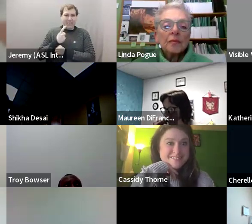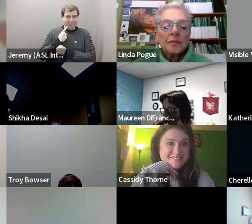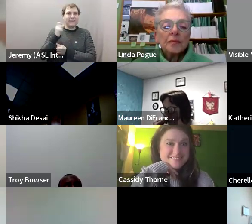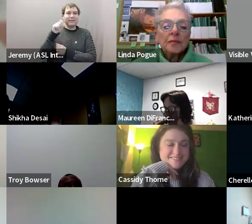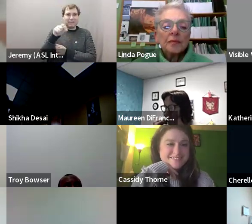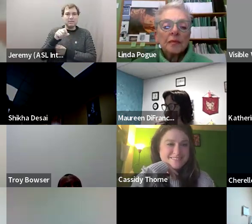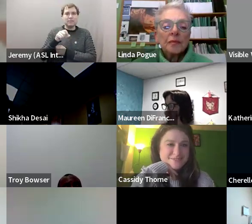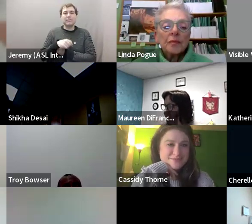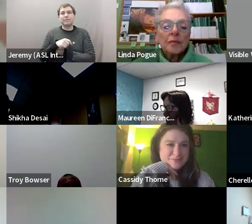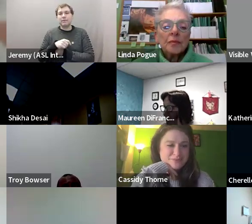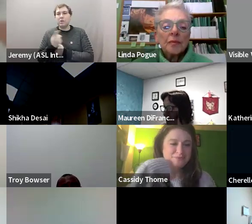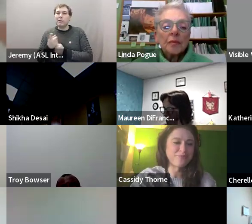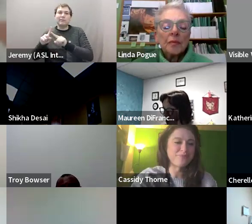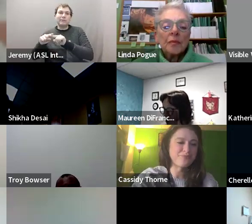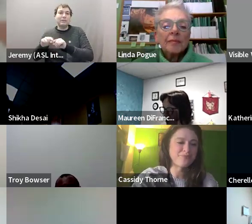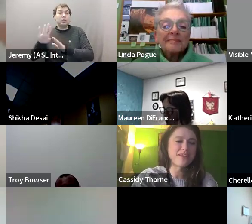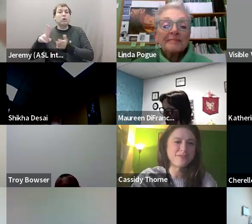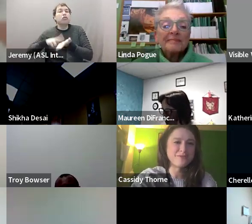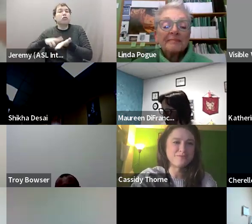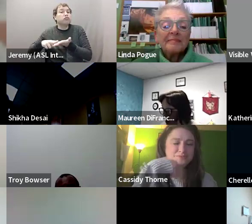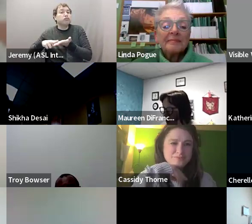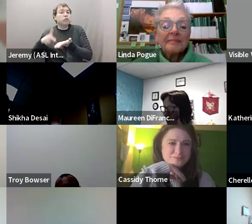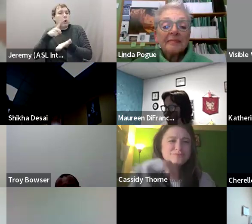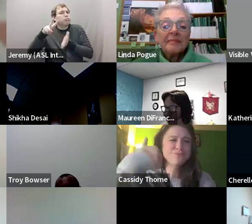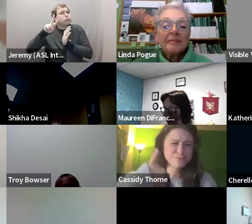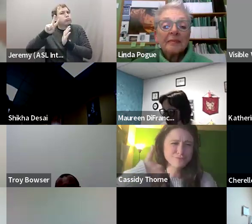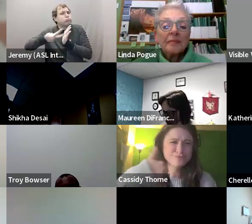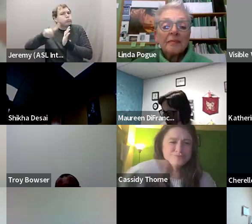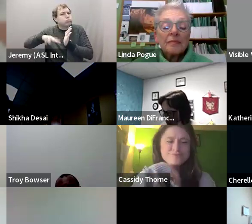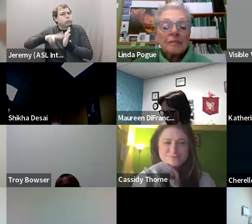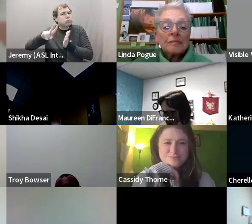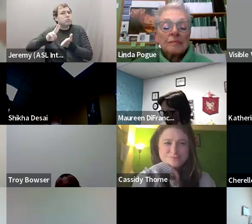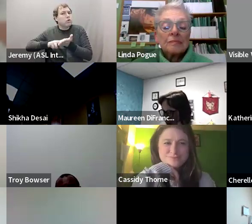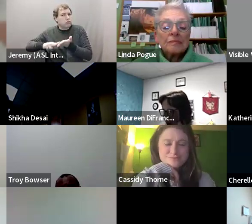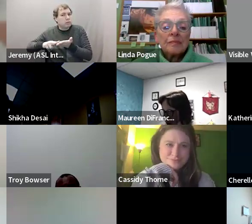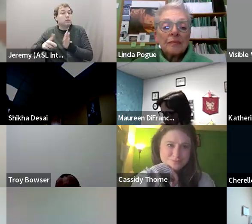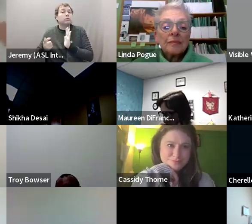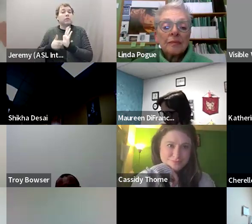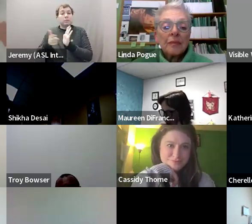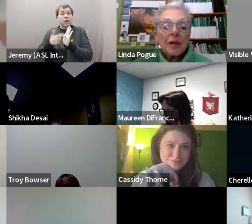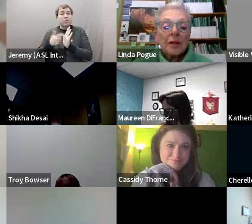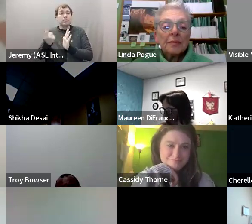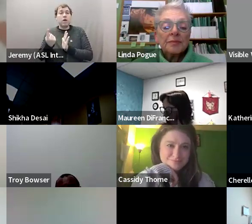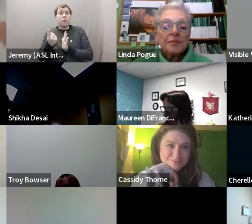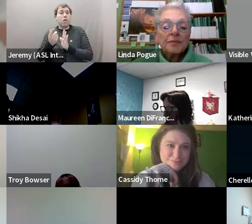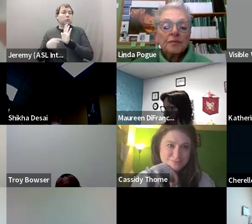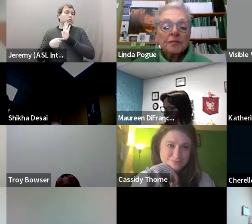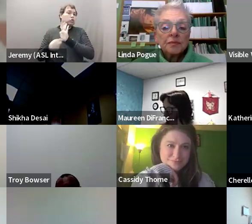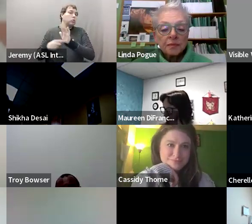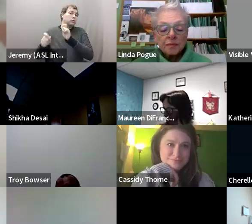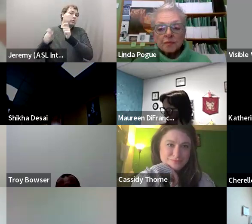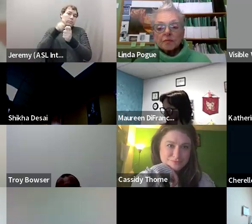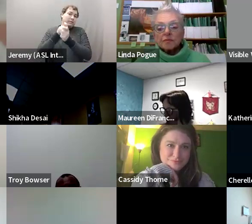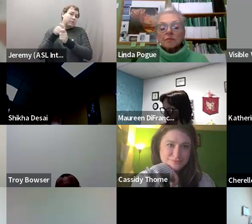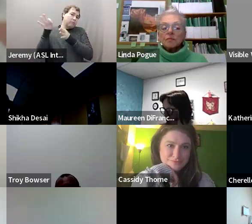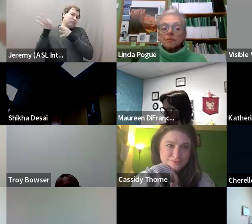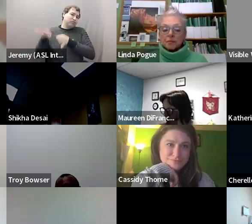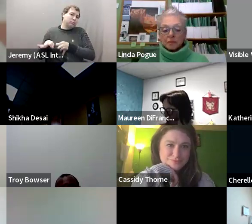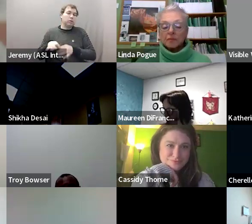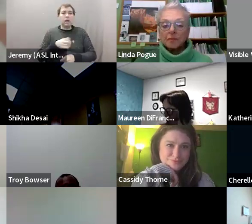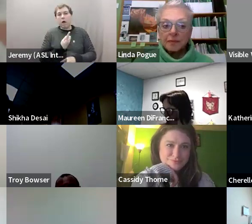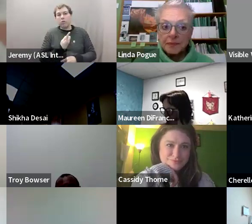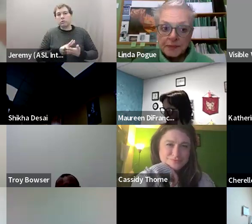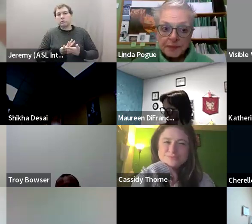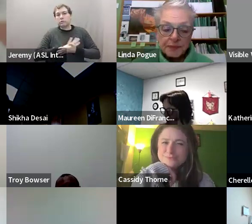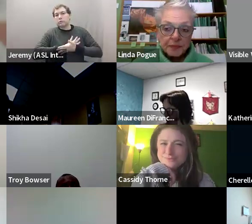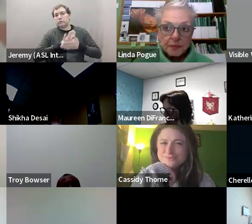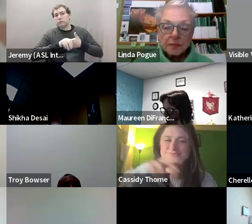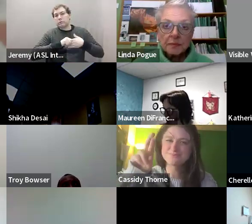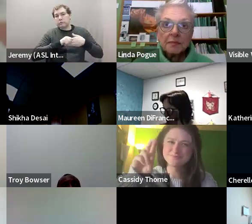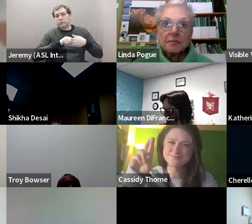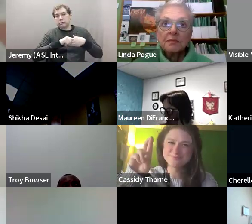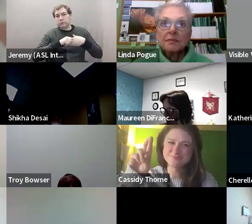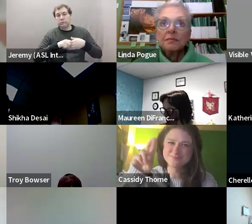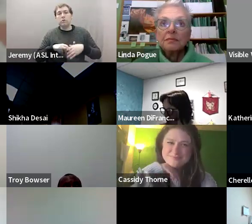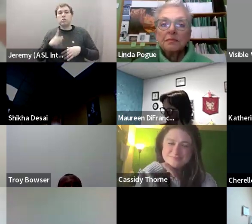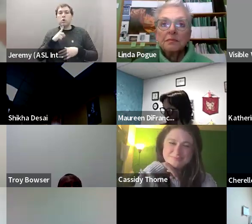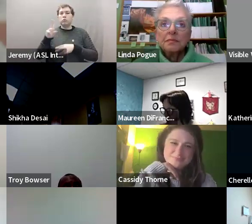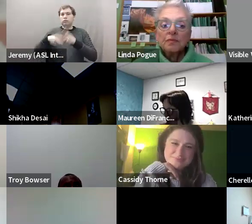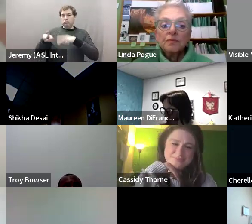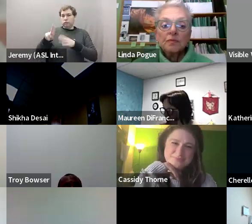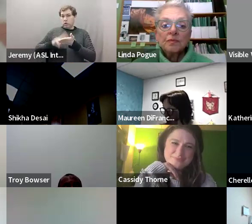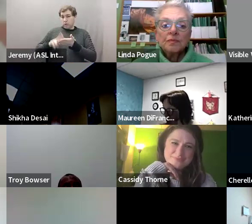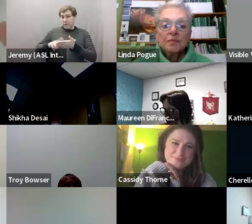Scott Birkenbuel (he, him) VP APRIL: Yeah, we depend on what your contract says. So I would just look at your contract first, because some of those, some of those will line it out specifically, for you and others are a lot a lot more flexible. So I take a look at your contract first, and you're most likely